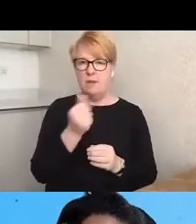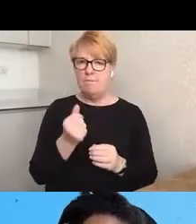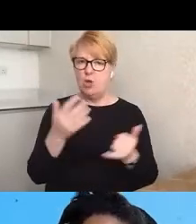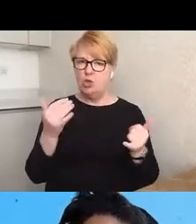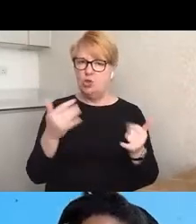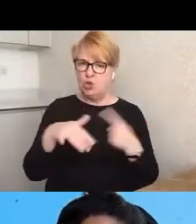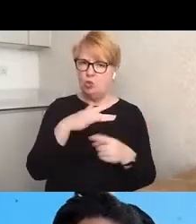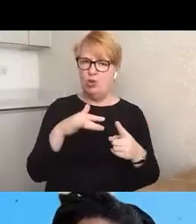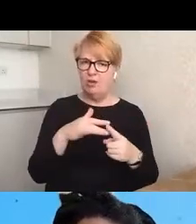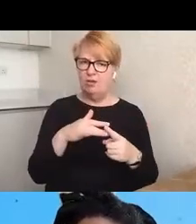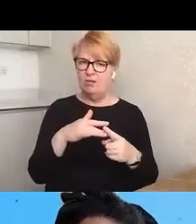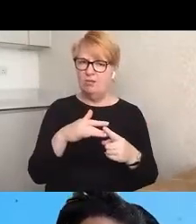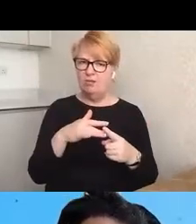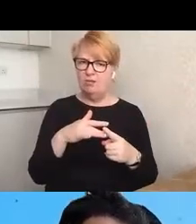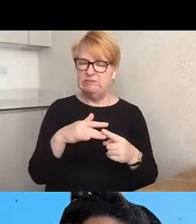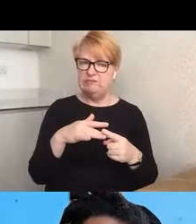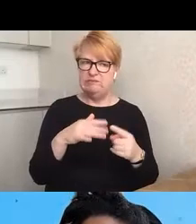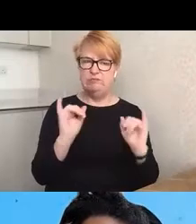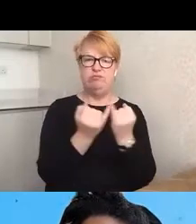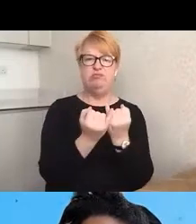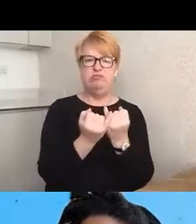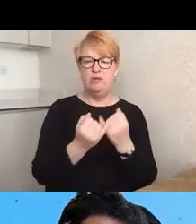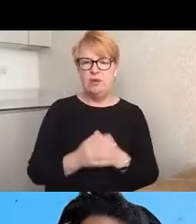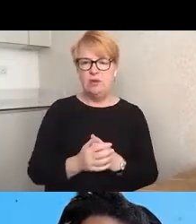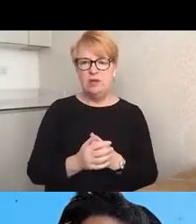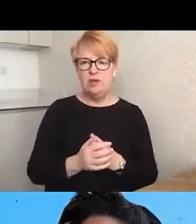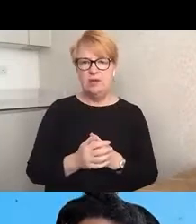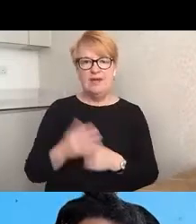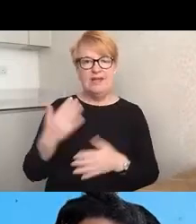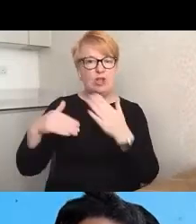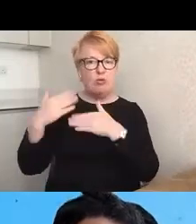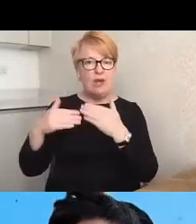and historically made pushes in the UK arts and social policy have been reacted.